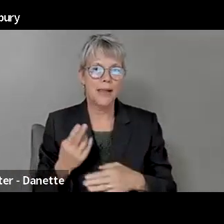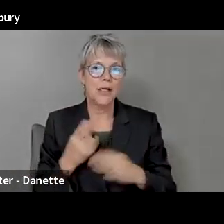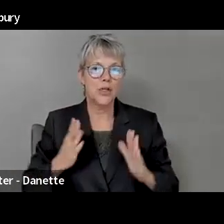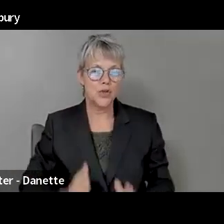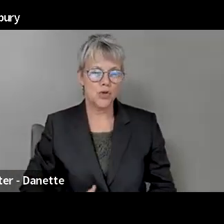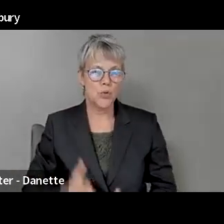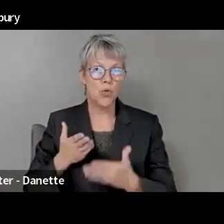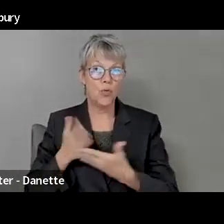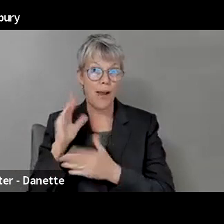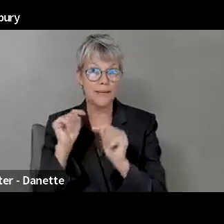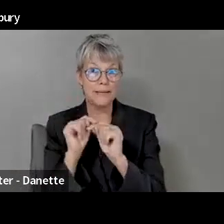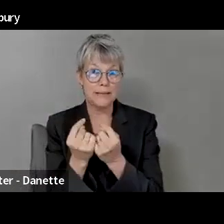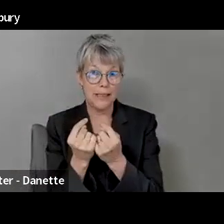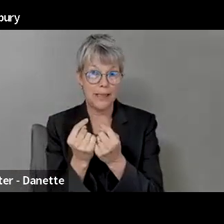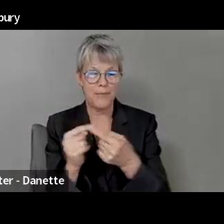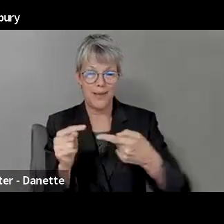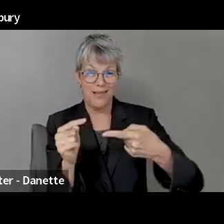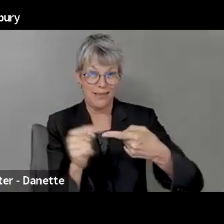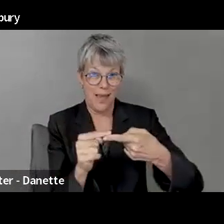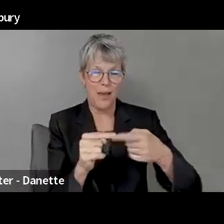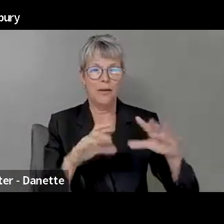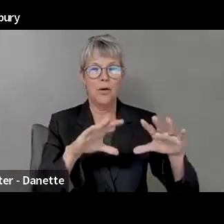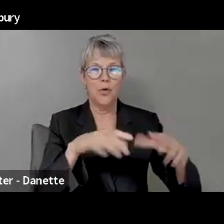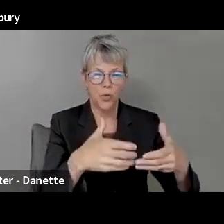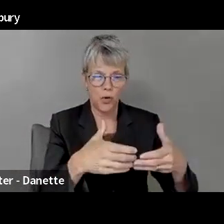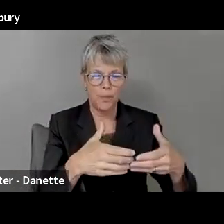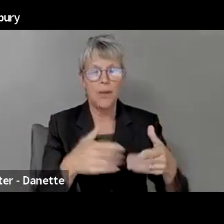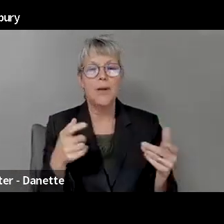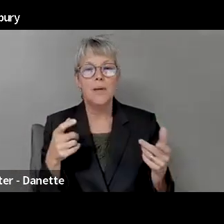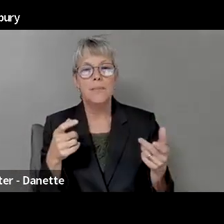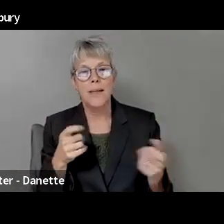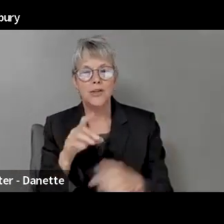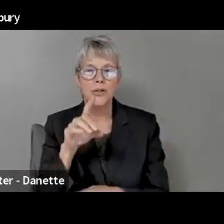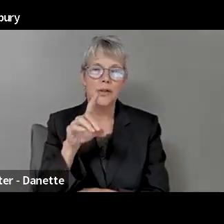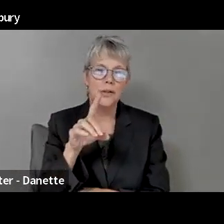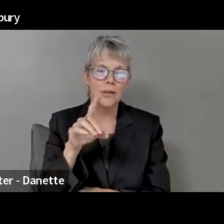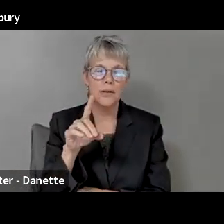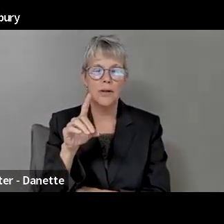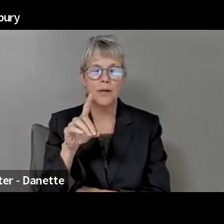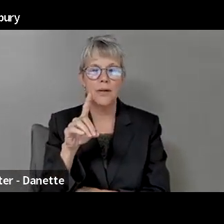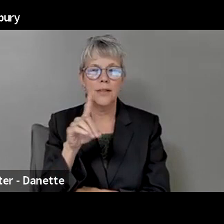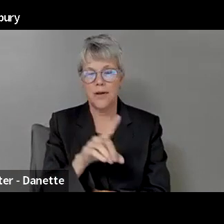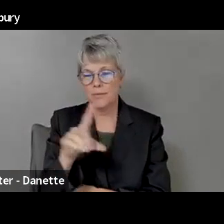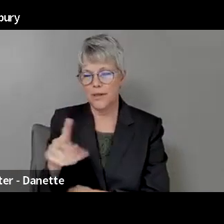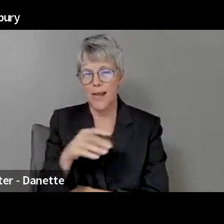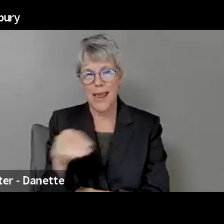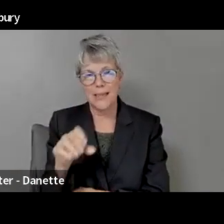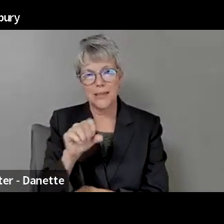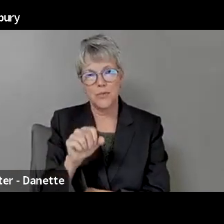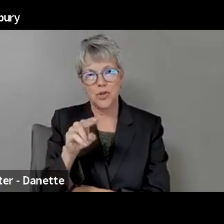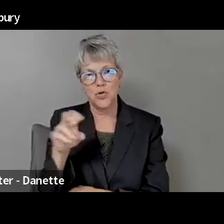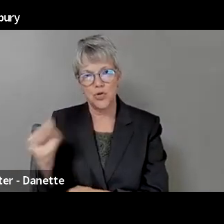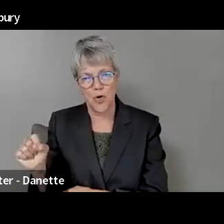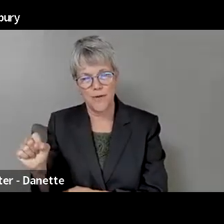Jennifer Meade (she/her): This is the group that manages the division of mental health developmental disabilities and substance use services call center.